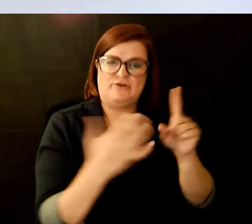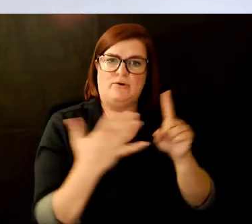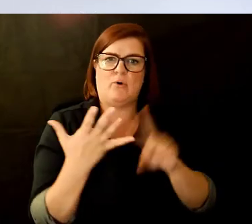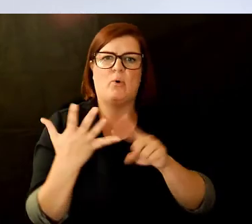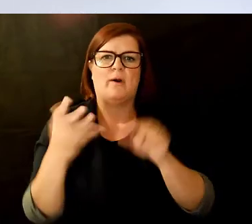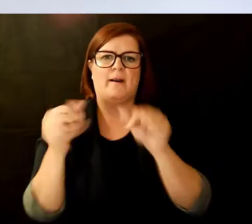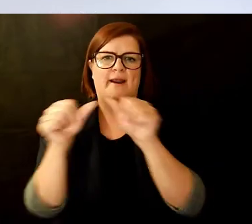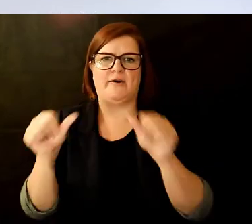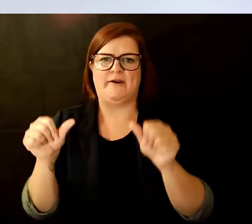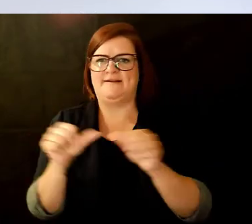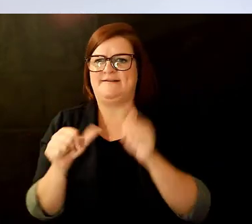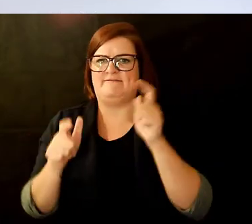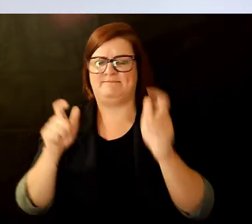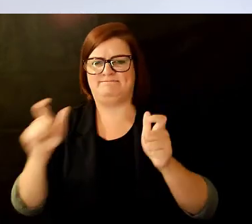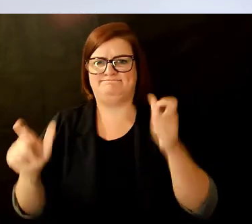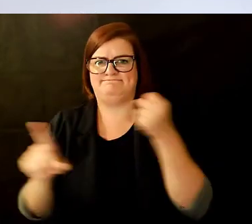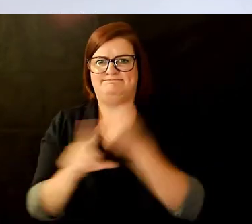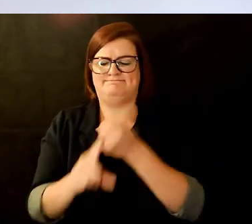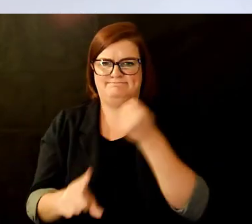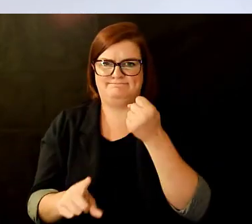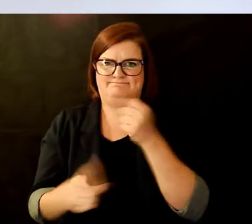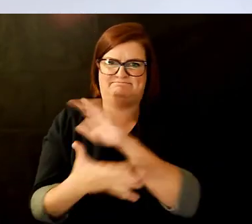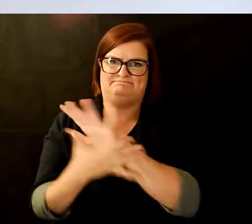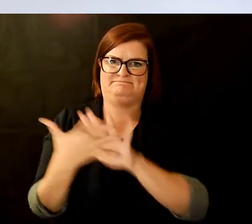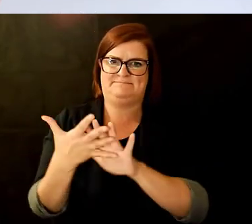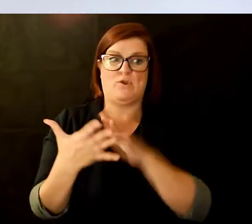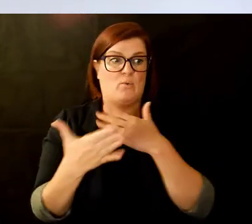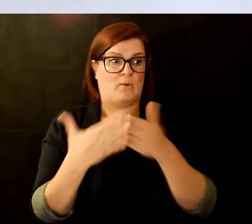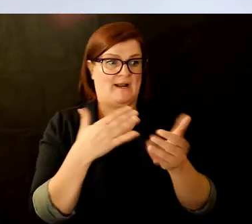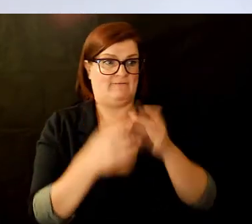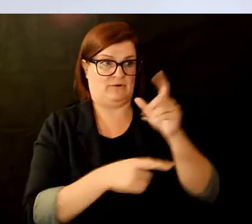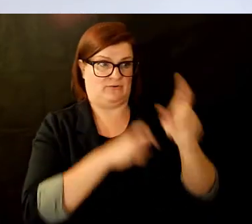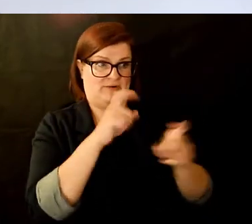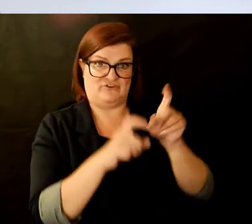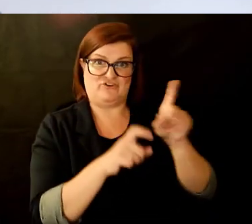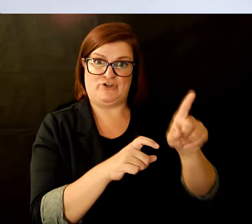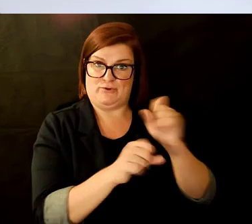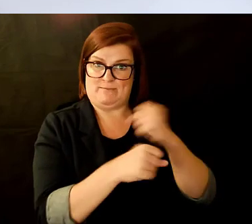Whatever gift you make today, we're grateful to you